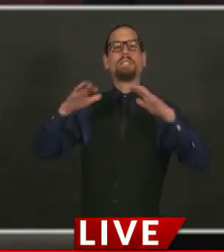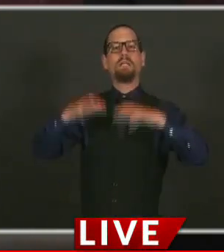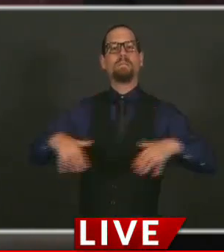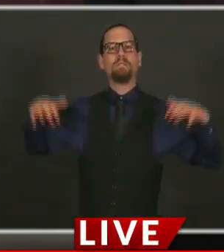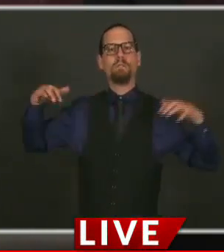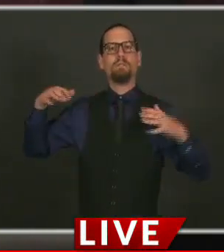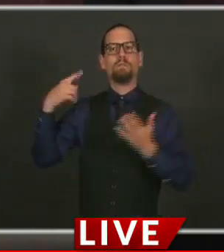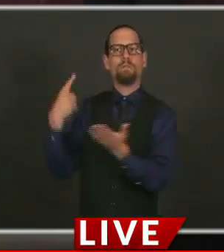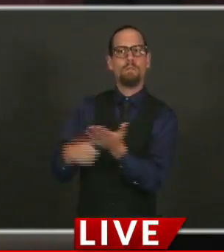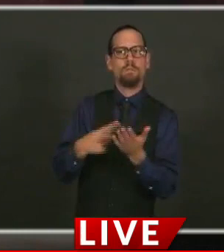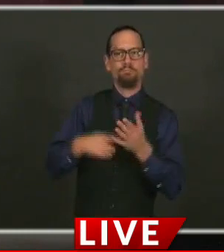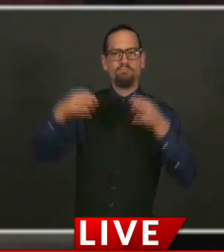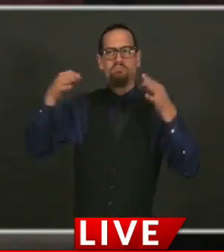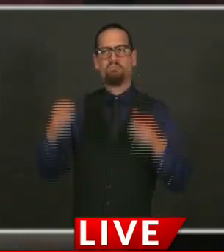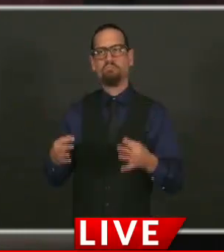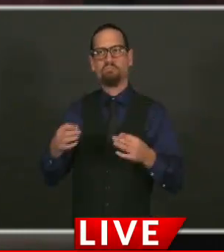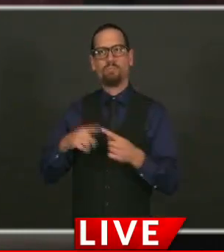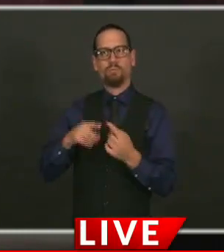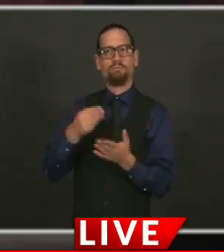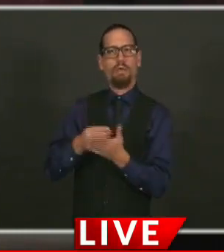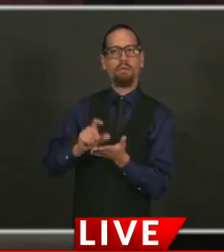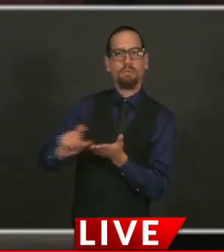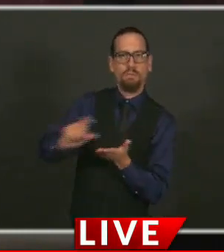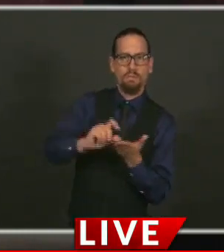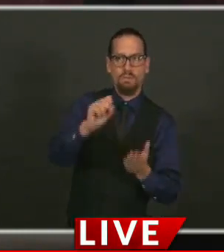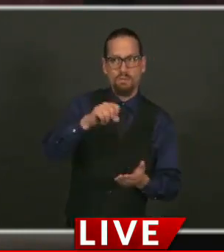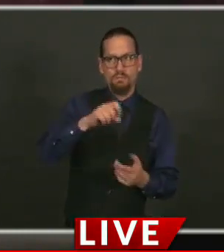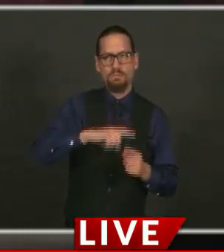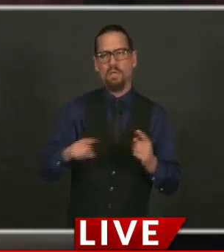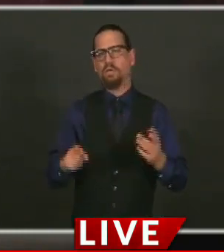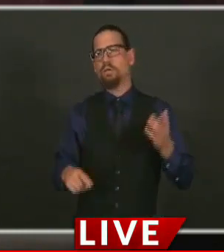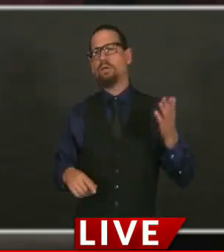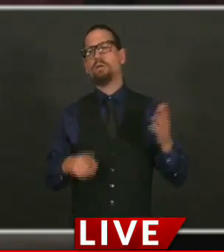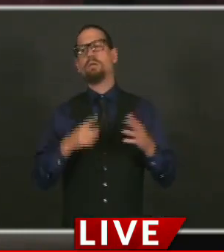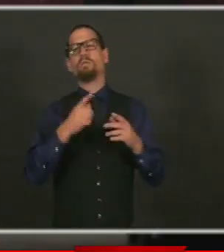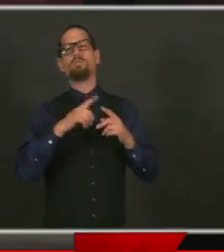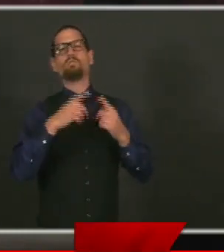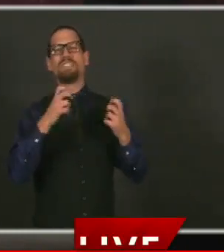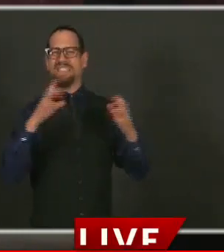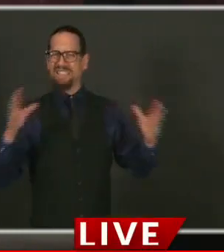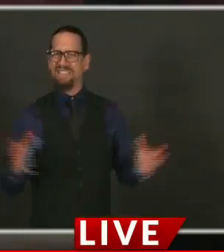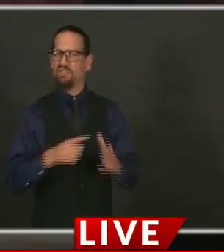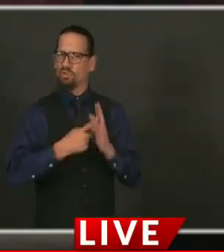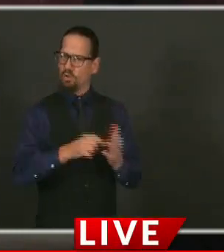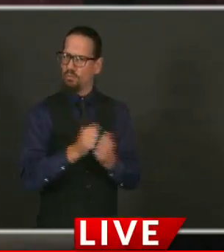MEANWHILE, THE GENERAL ASSEMBLY CONTINUES TO ADVOCATE SPENDING MILLIONS TO FUND THE GENERAL ASSEMBLY.